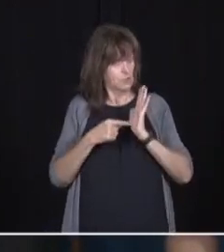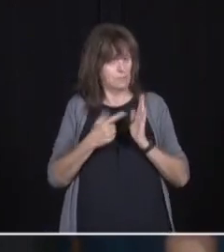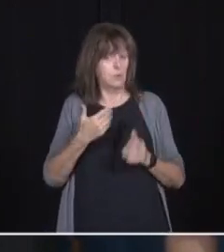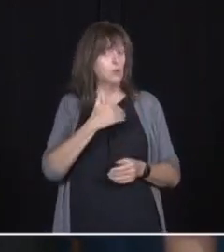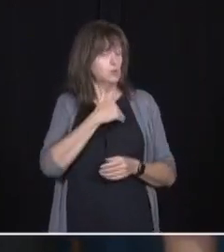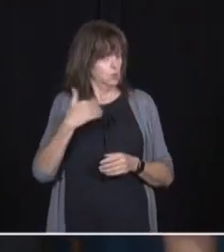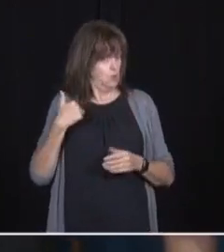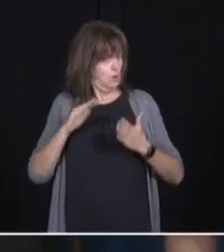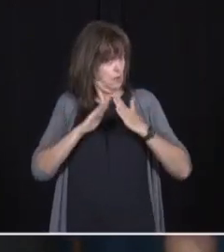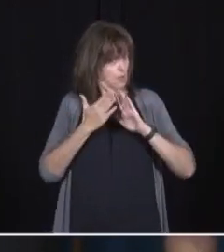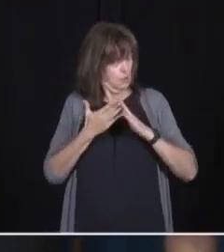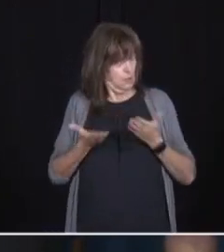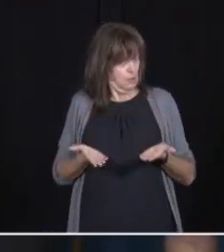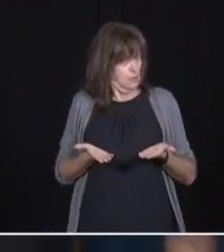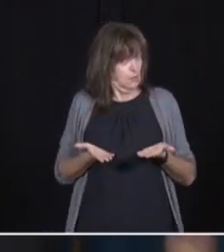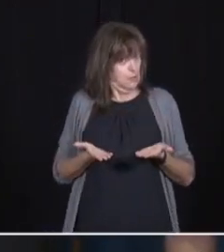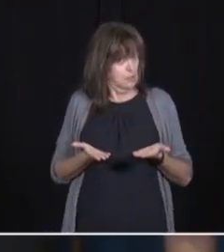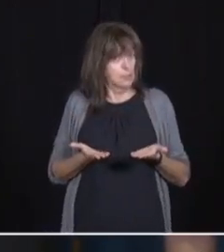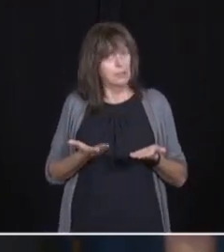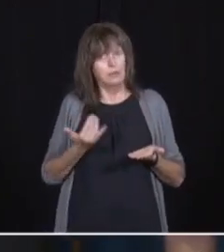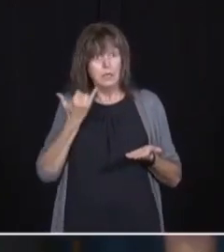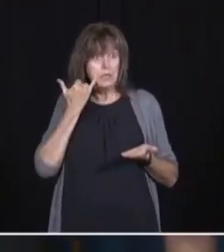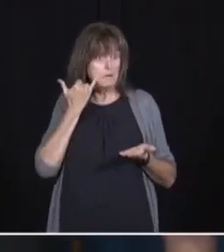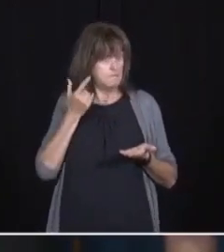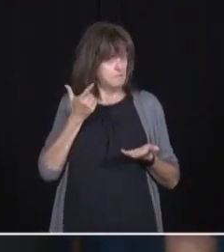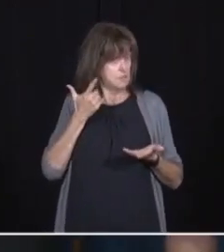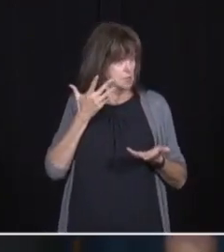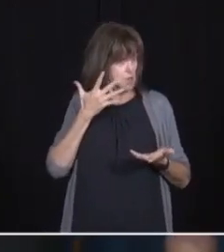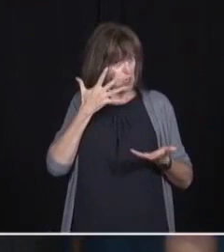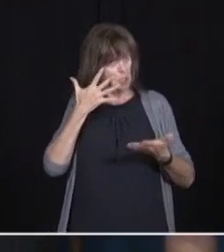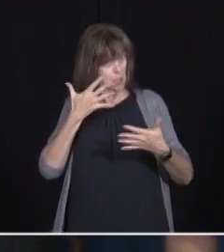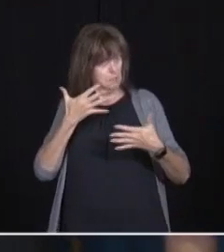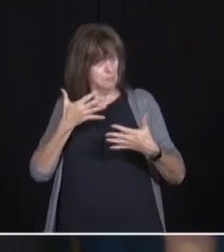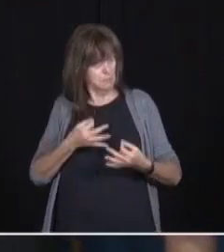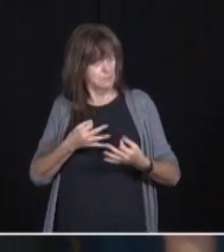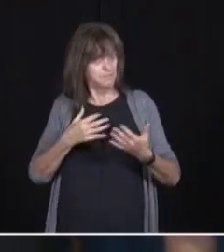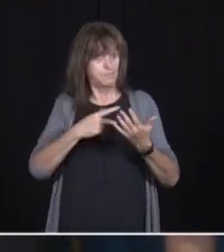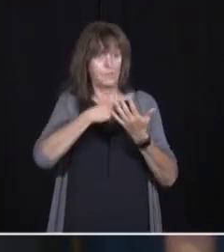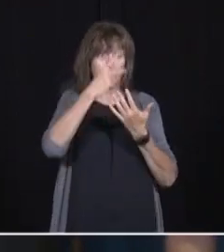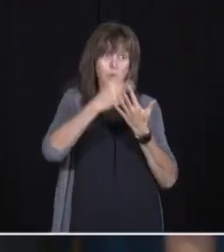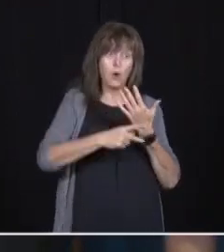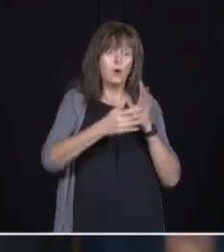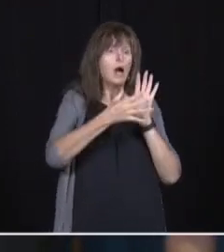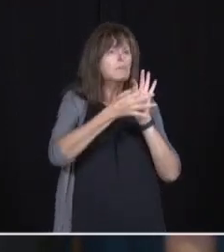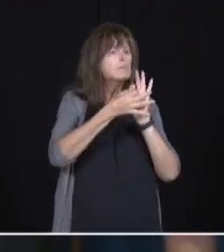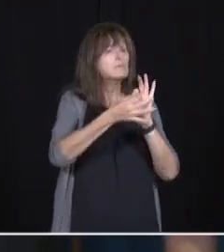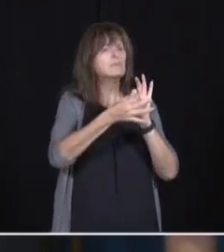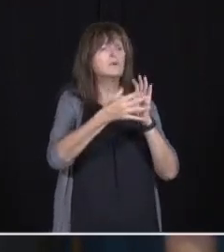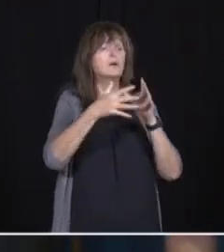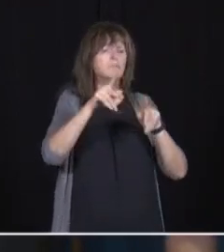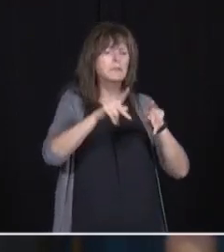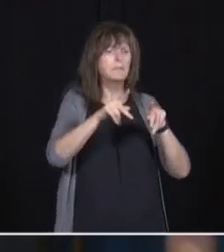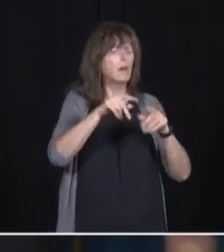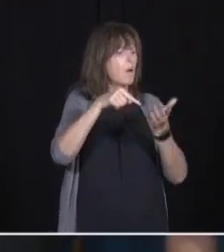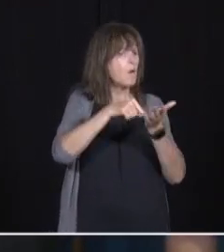For example to use the city of Toronto as an example, if they decided to develop a program and wanted to partner